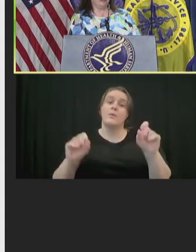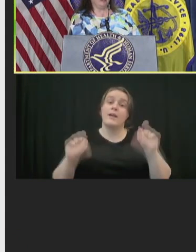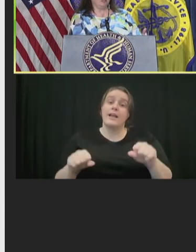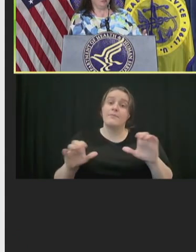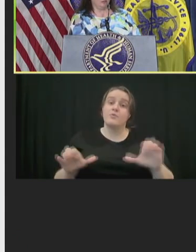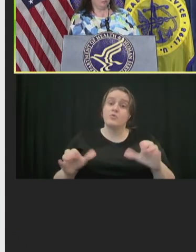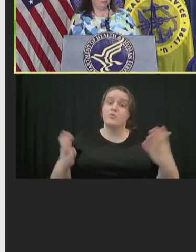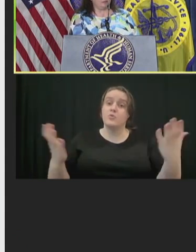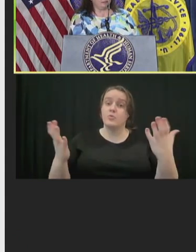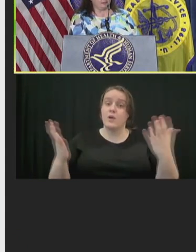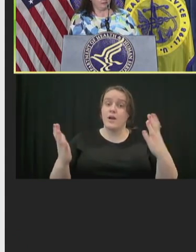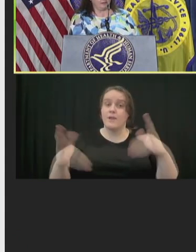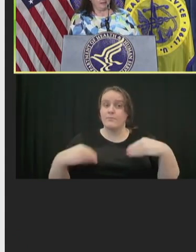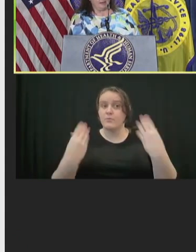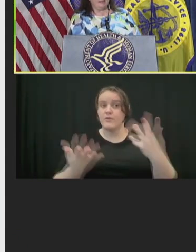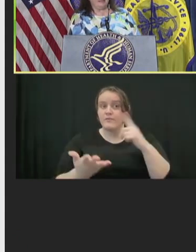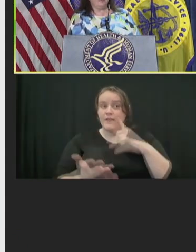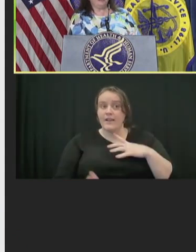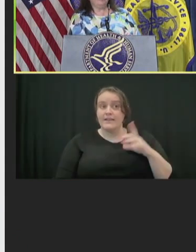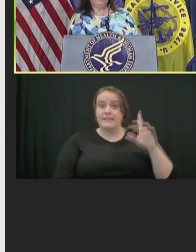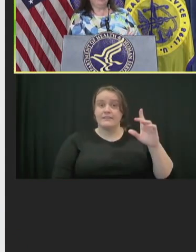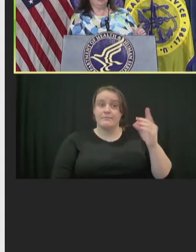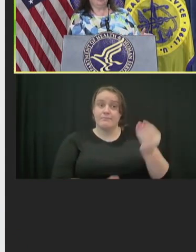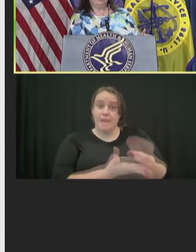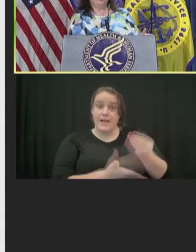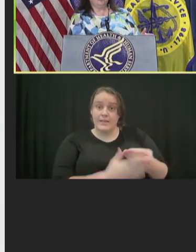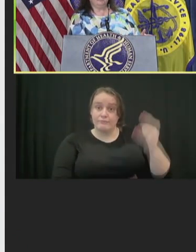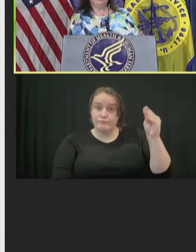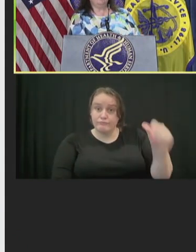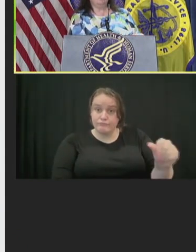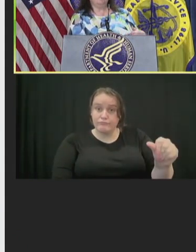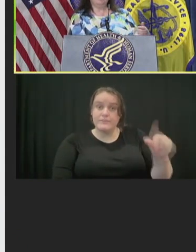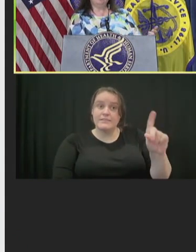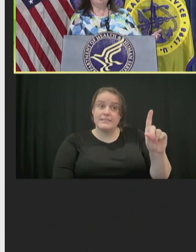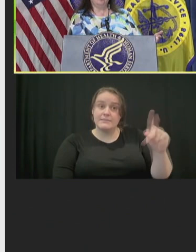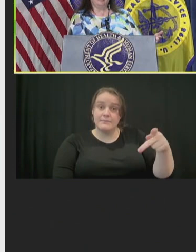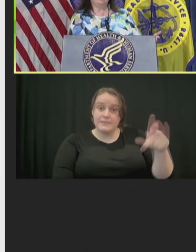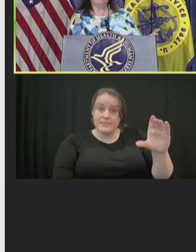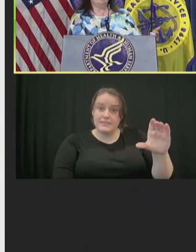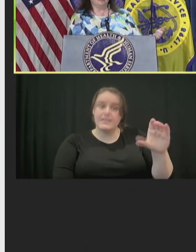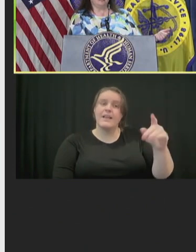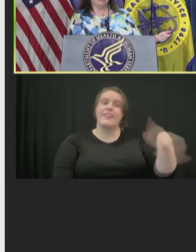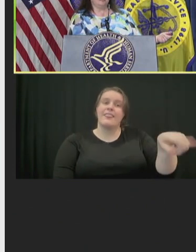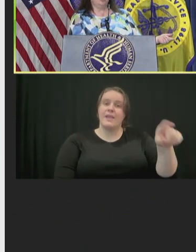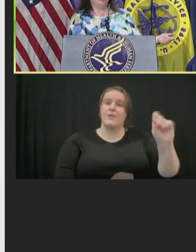to Dr. Peter Centre, they were able to do 37 micro grants across the country,